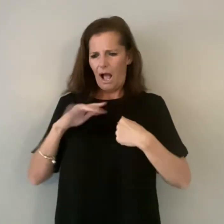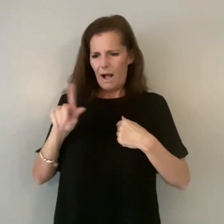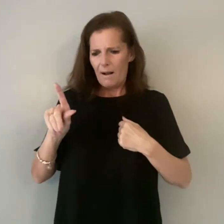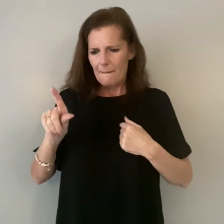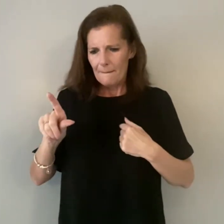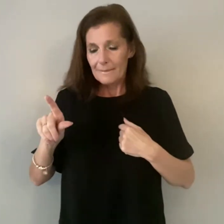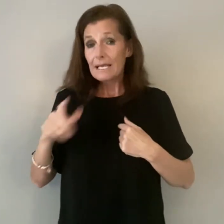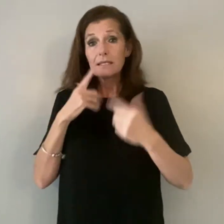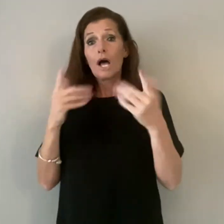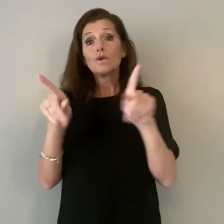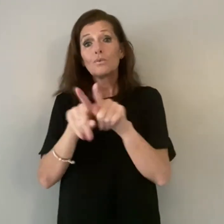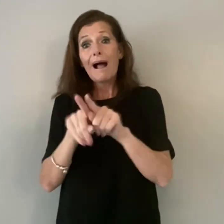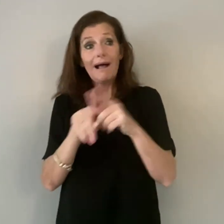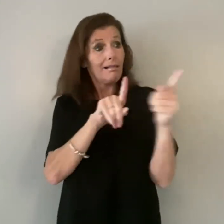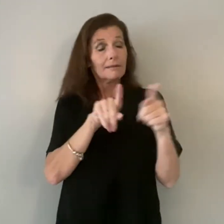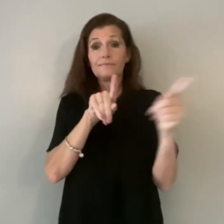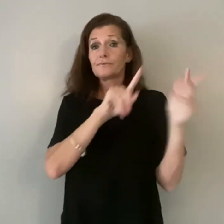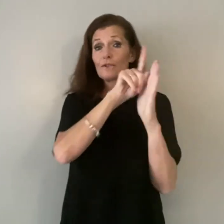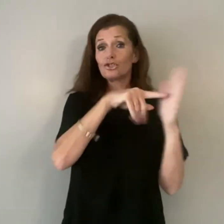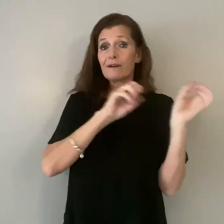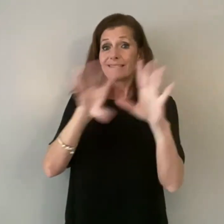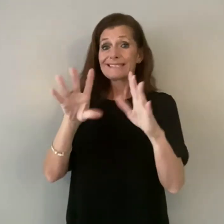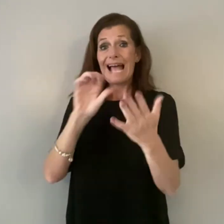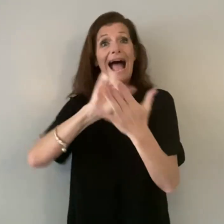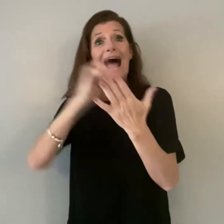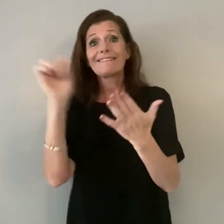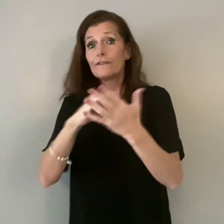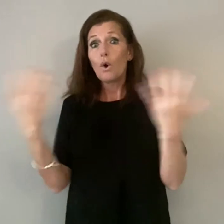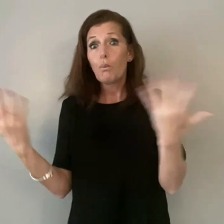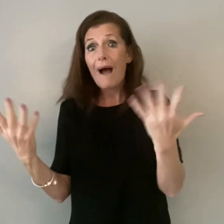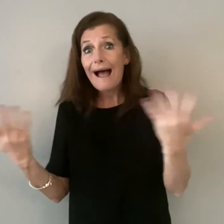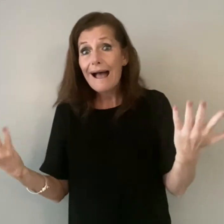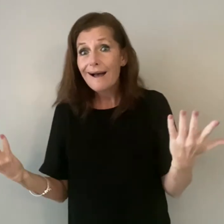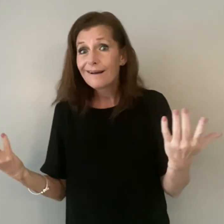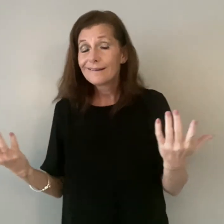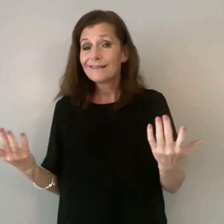Where is the advert right? Where are you actually putting the advert?